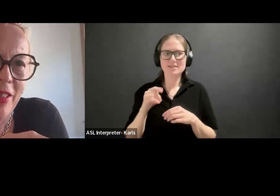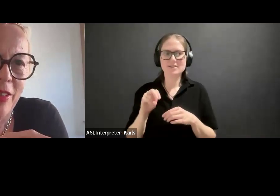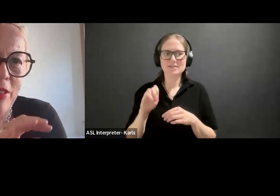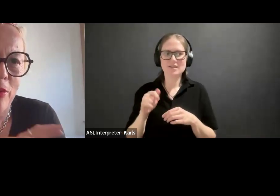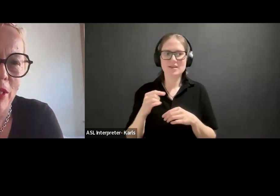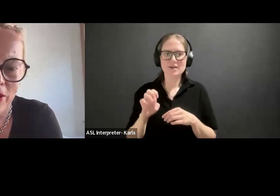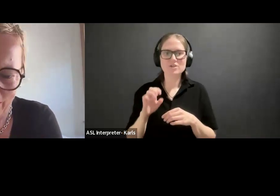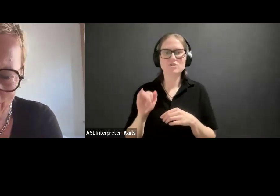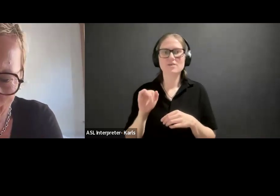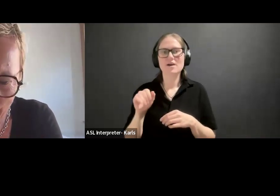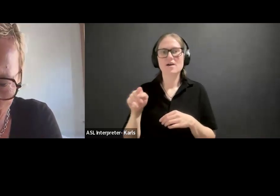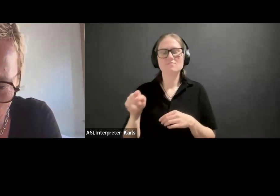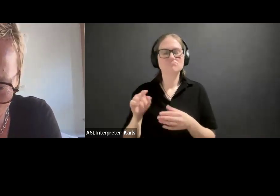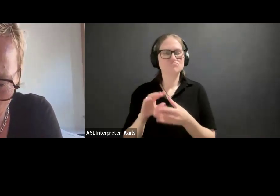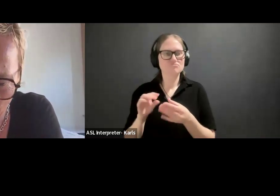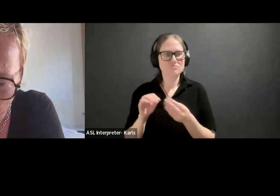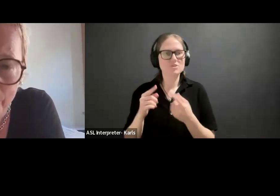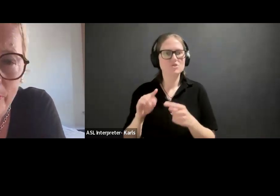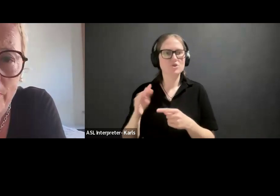Cassandra sort of mentioned in her introduction.